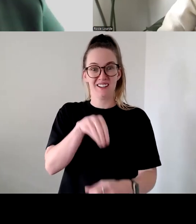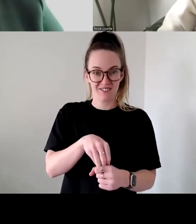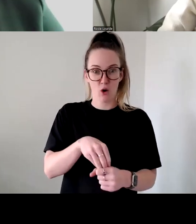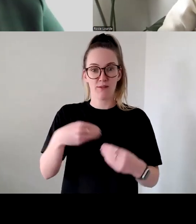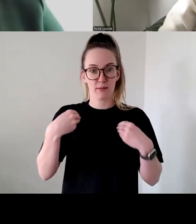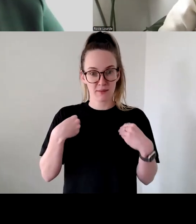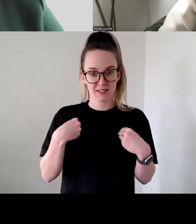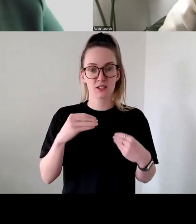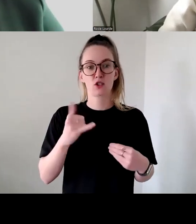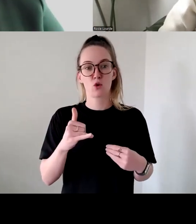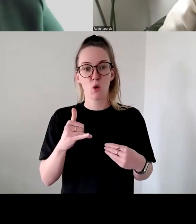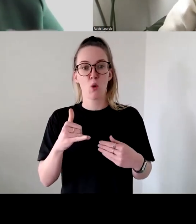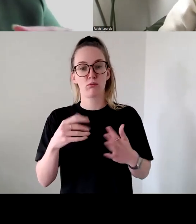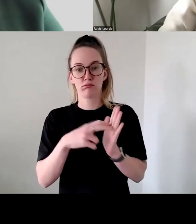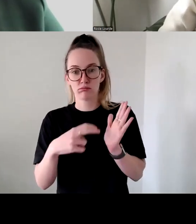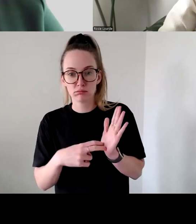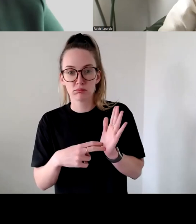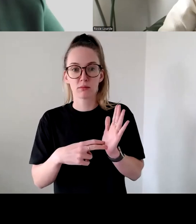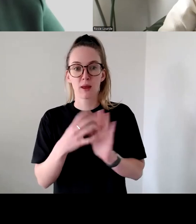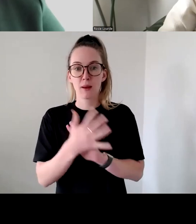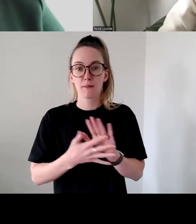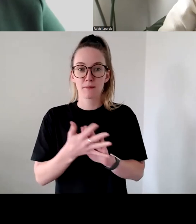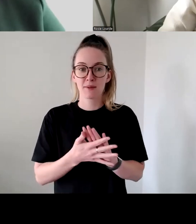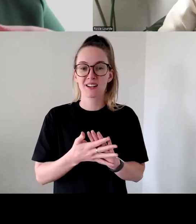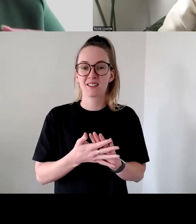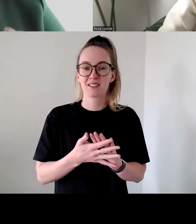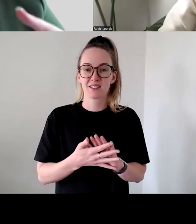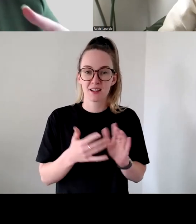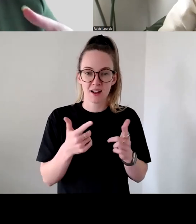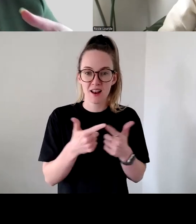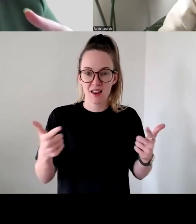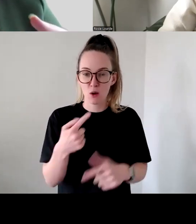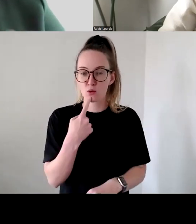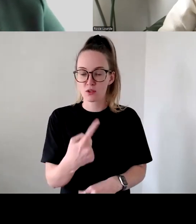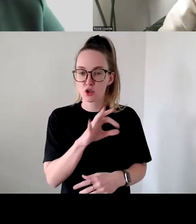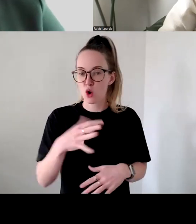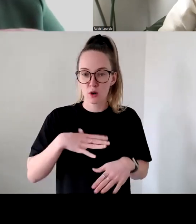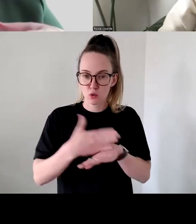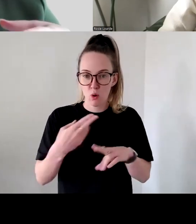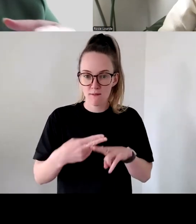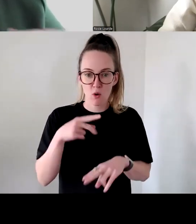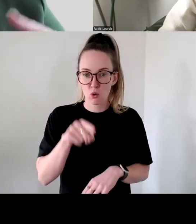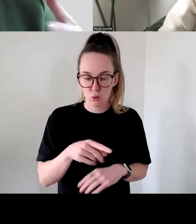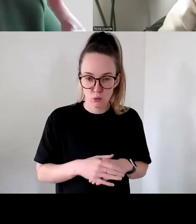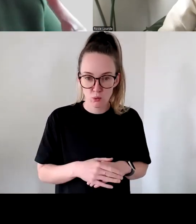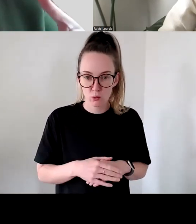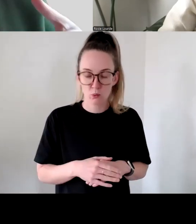is about is saying they do not have to work for you. If you have a premises or if you -- if you're